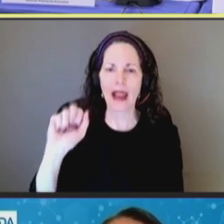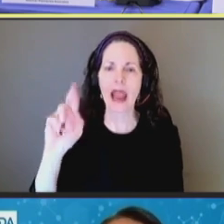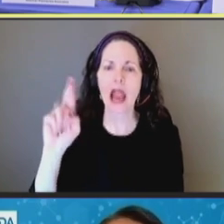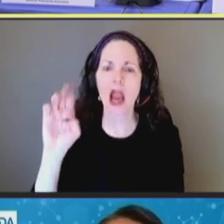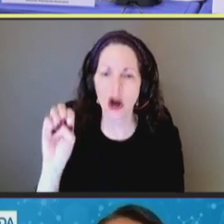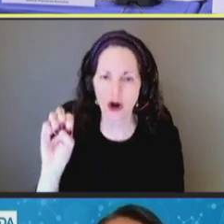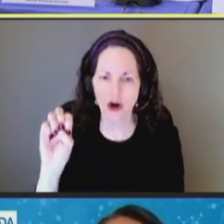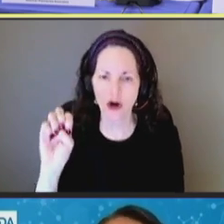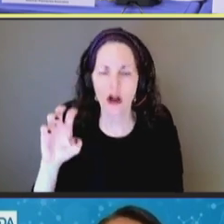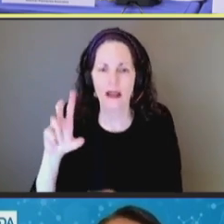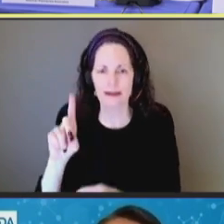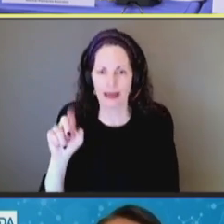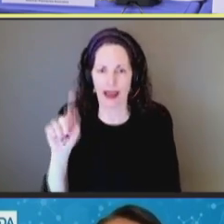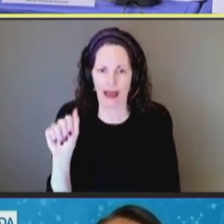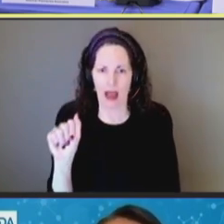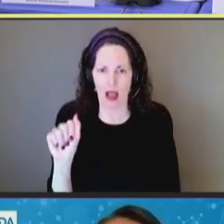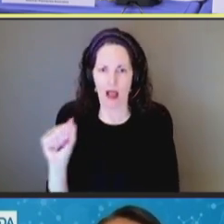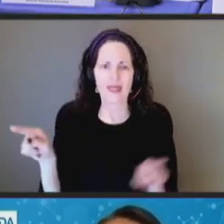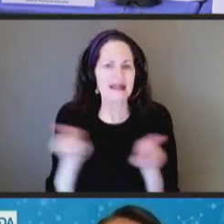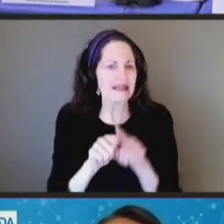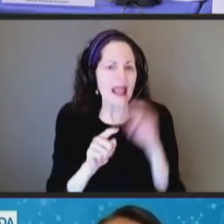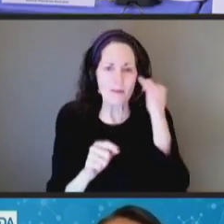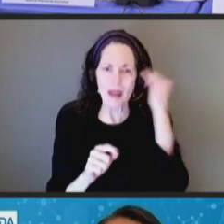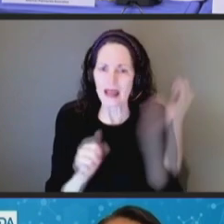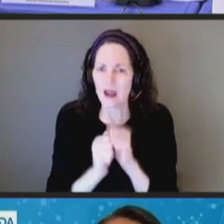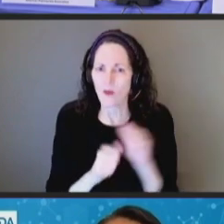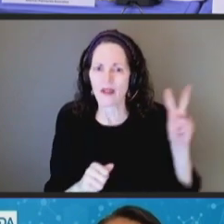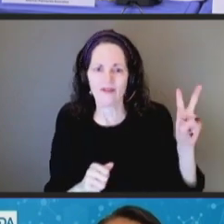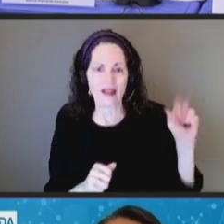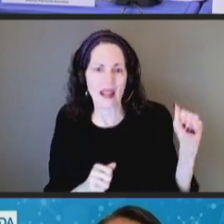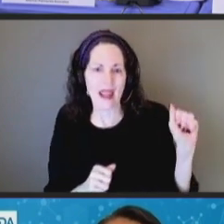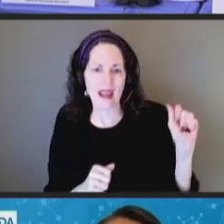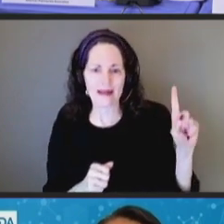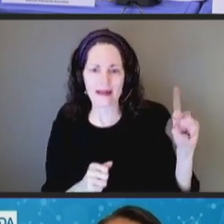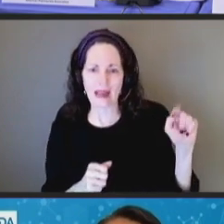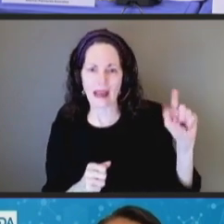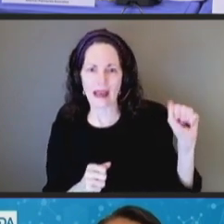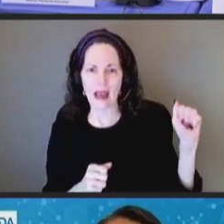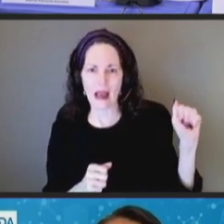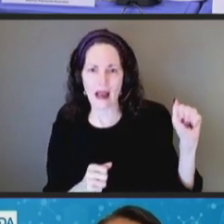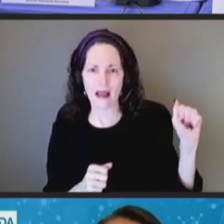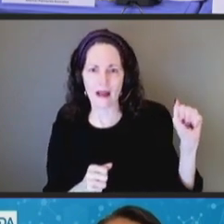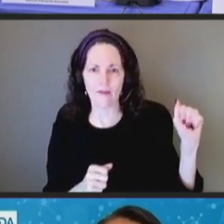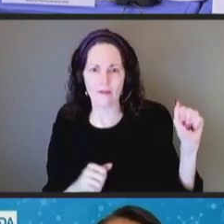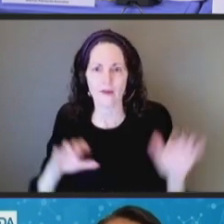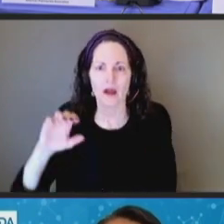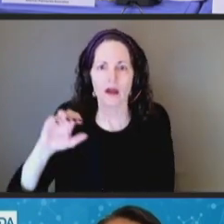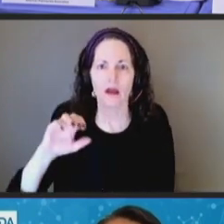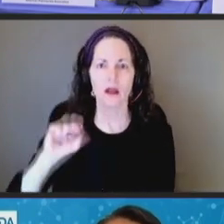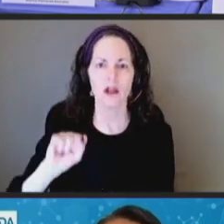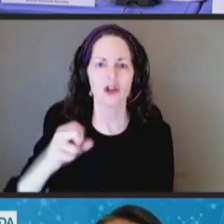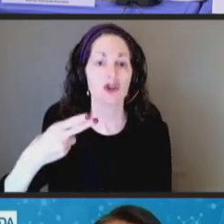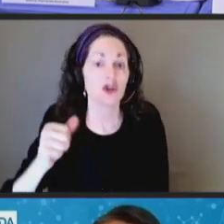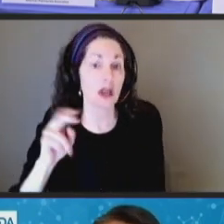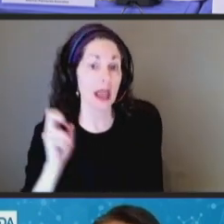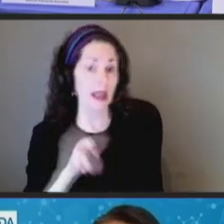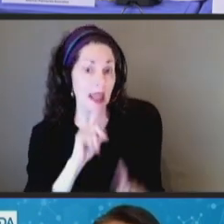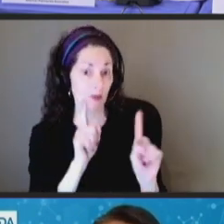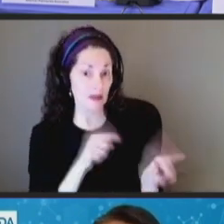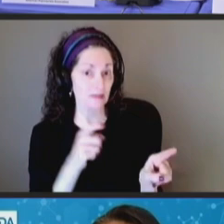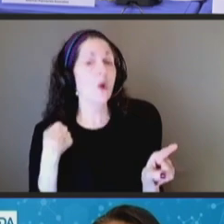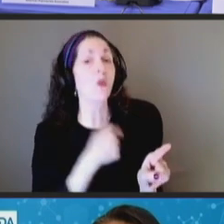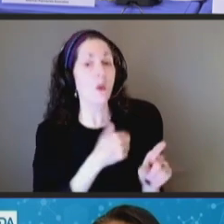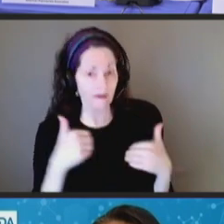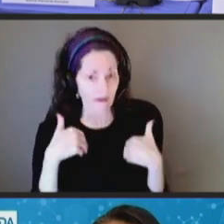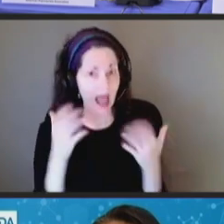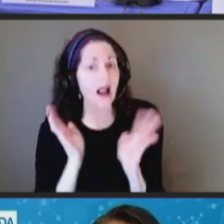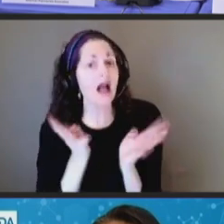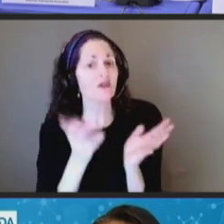Shannon Stokley: So, we do -- we have had conversations with CMS regarding the Medicare